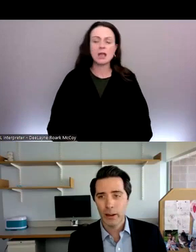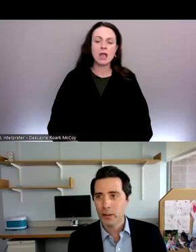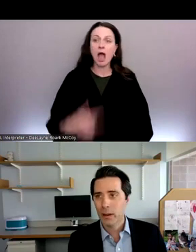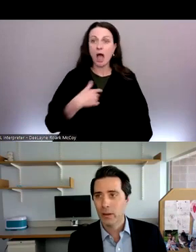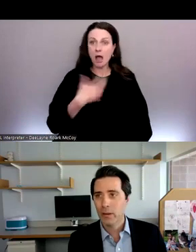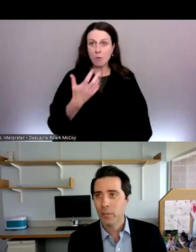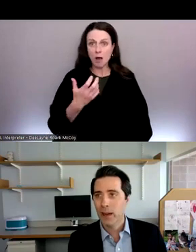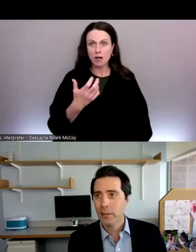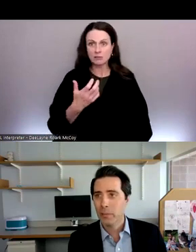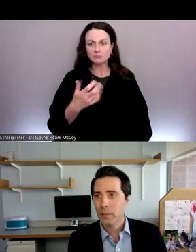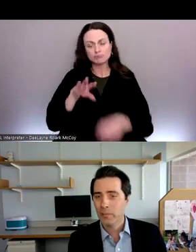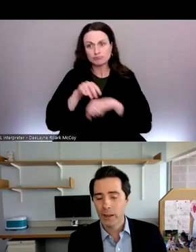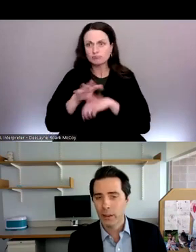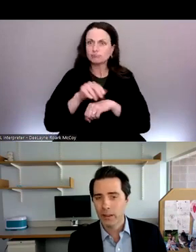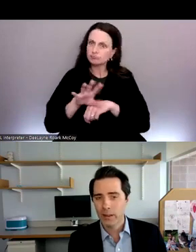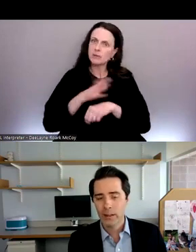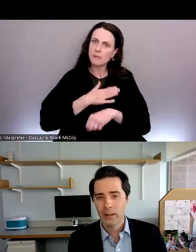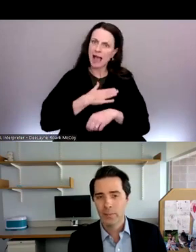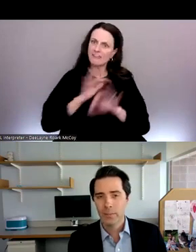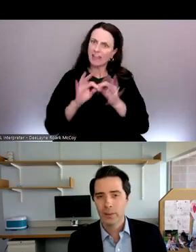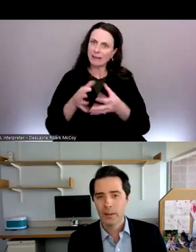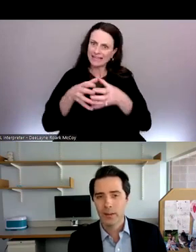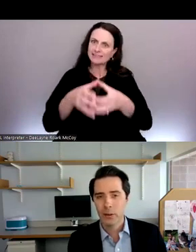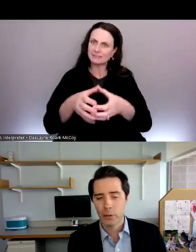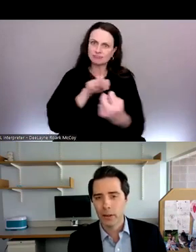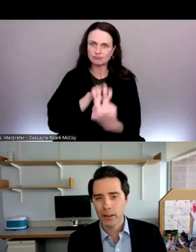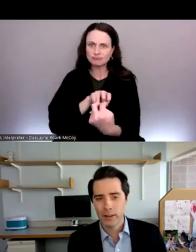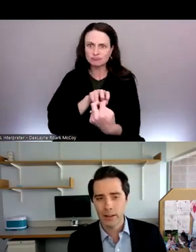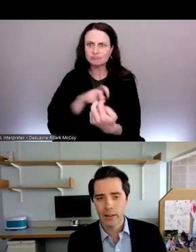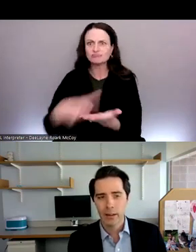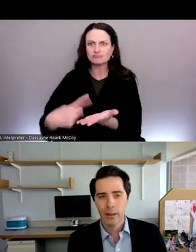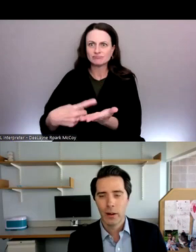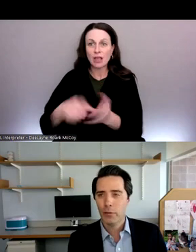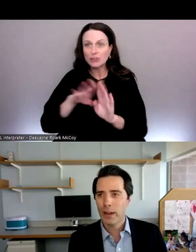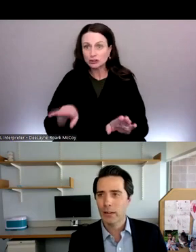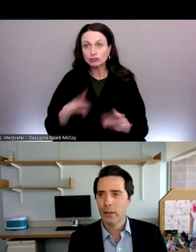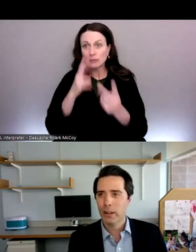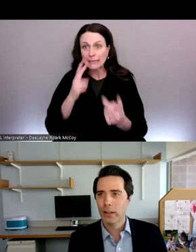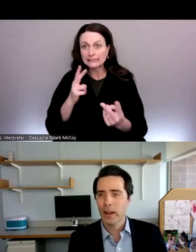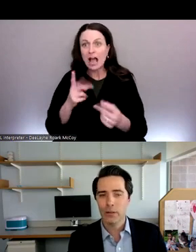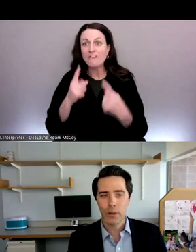to counsel my my families